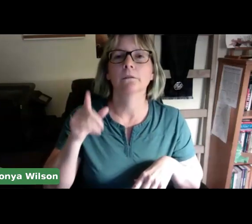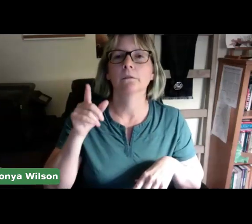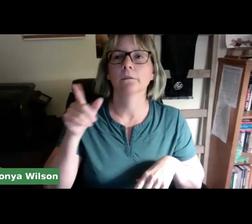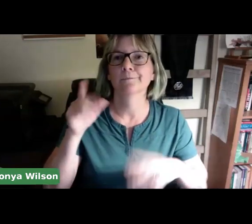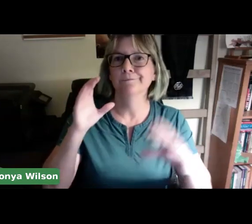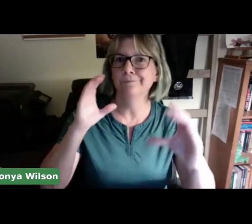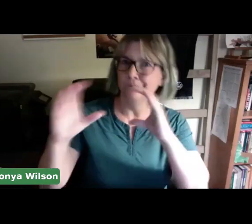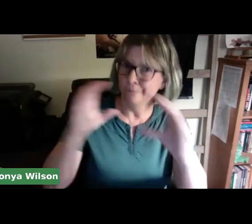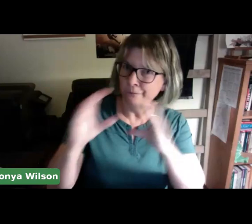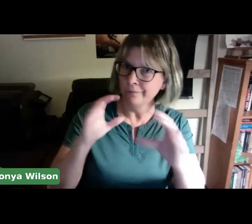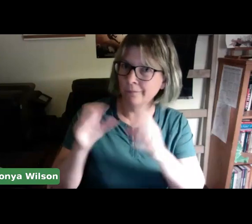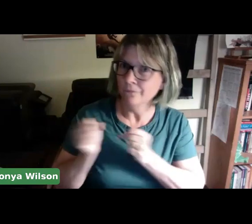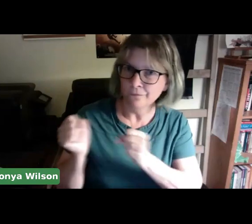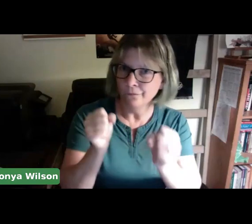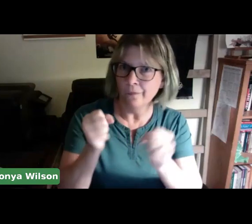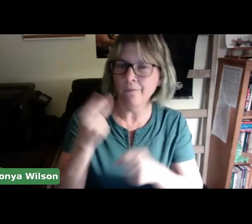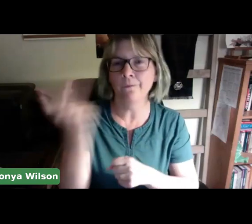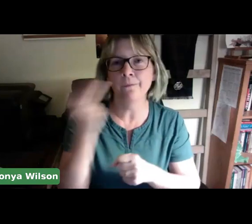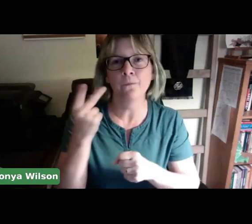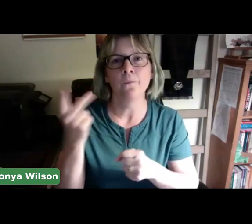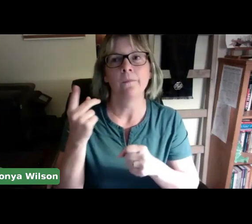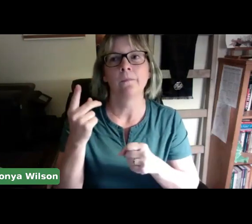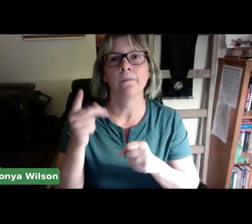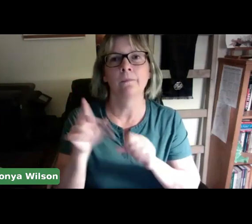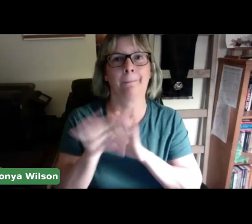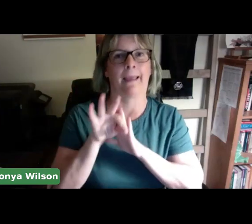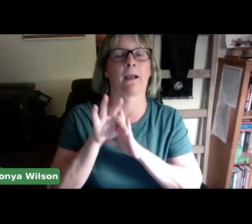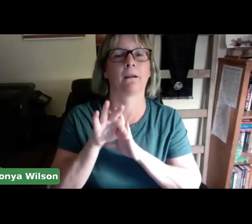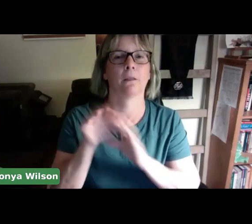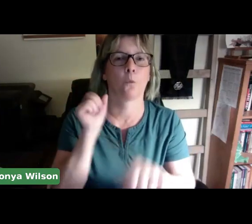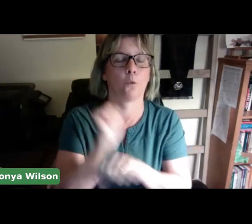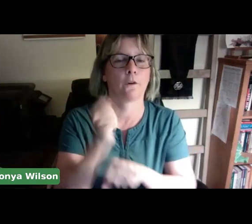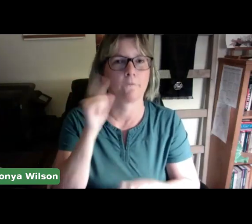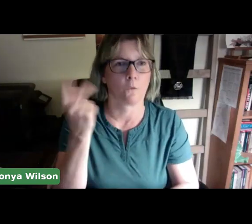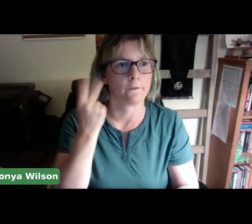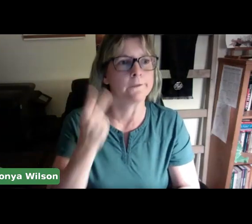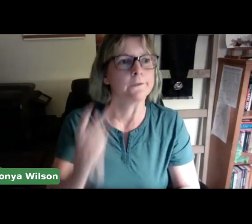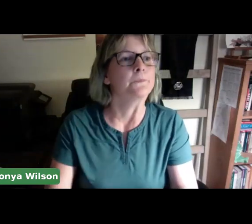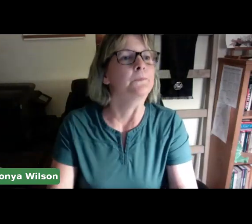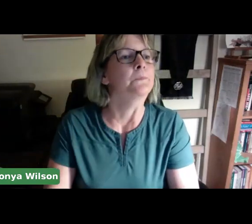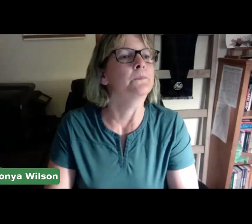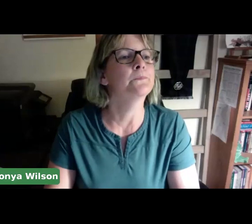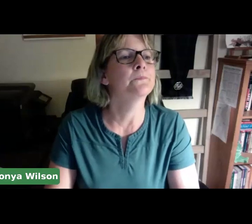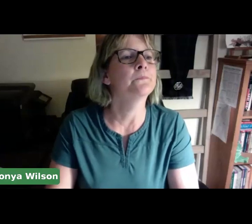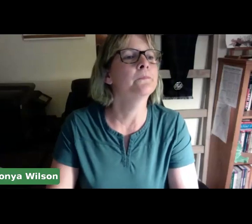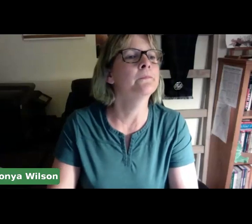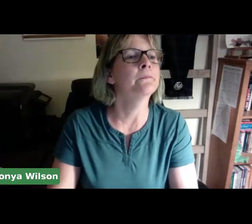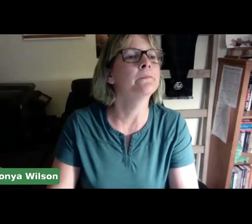How the climber is moving. And that's all different kinds of communications. We develop